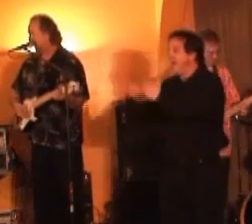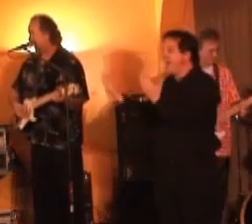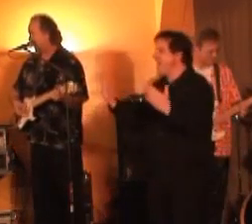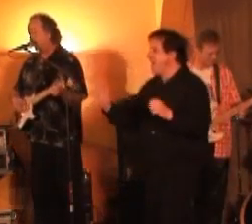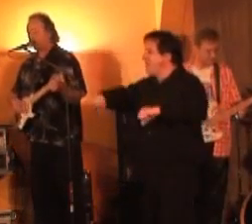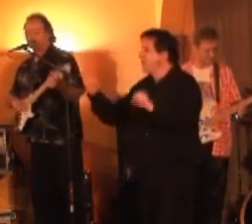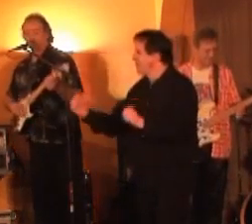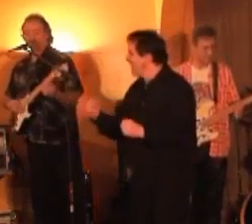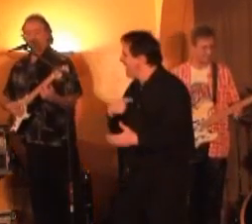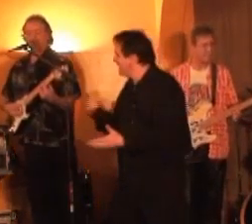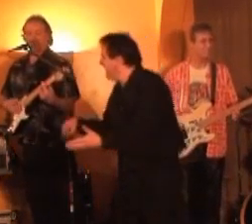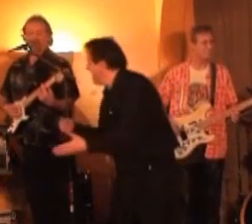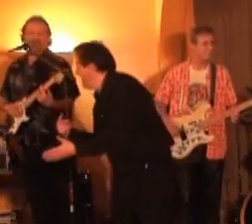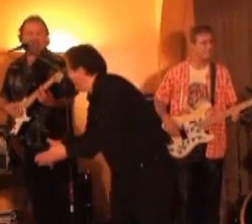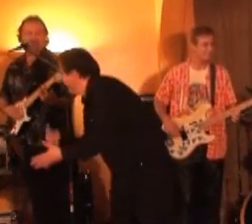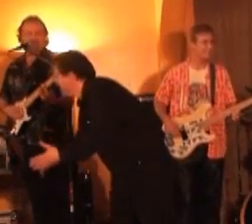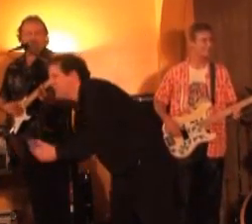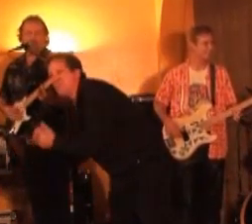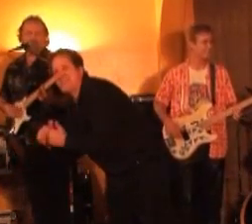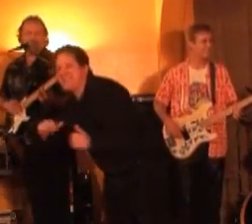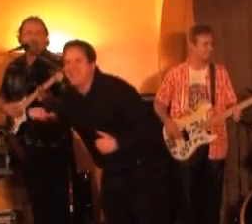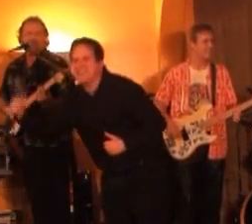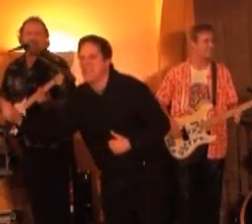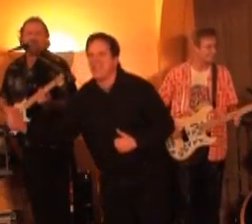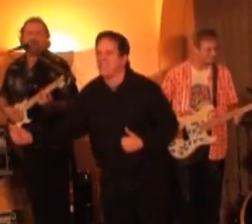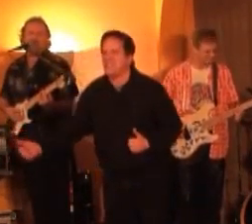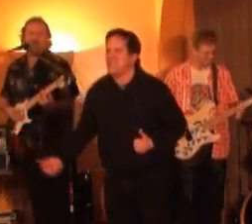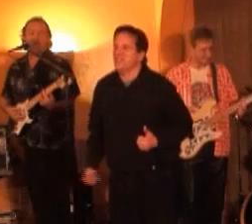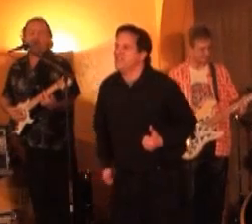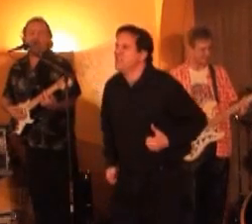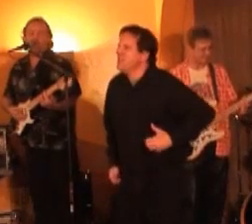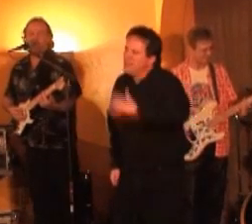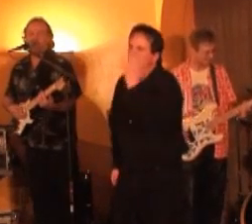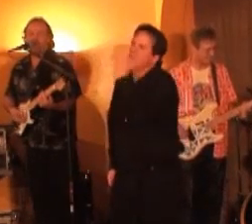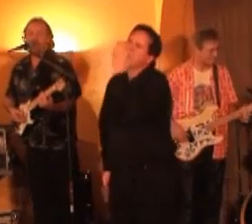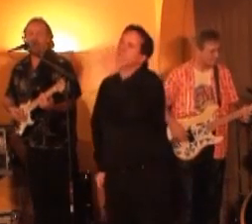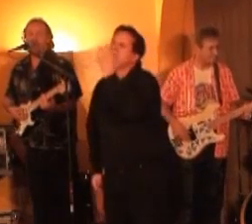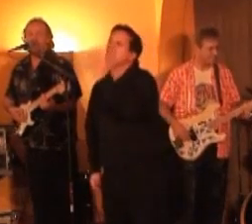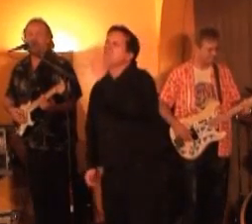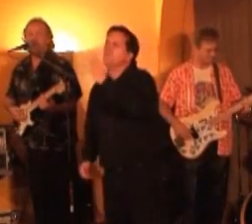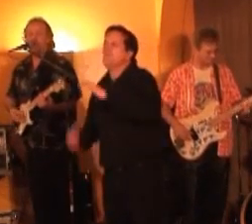Now I'll never dance with another Whooh!